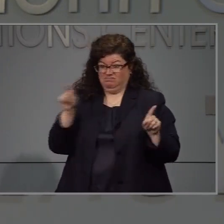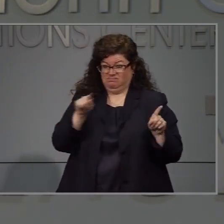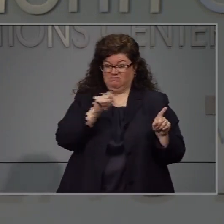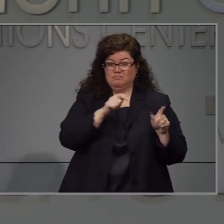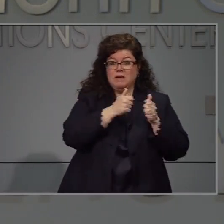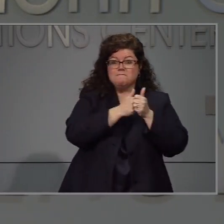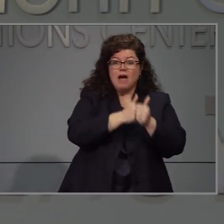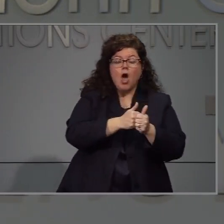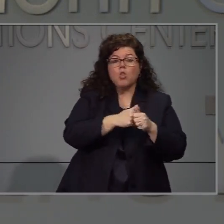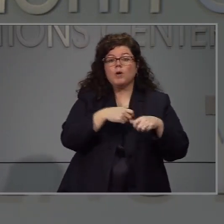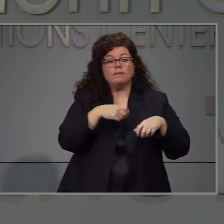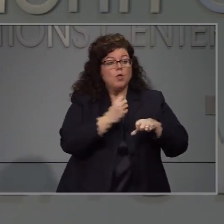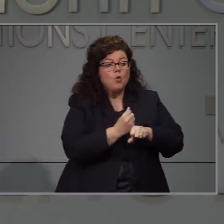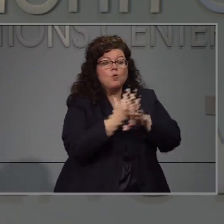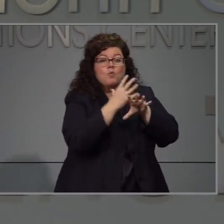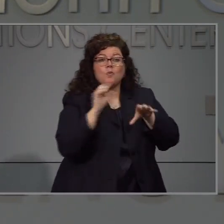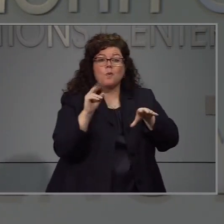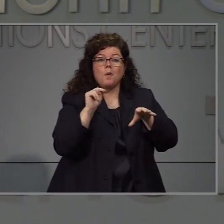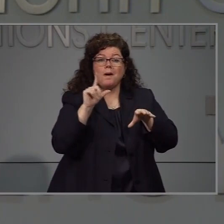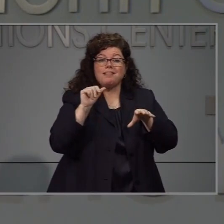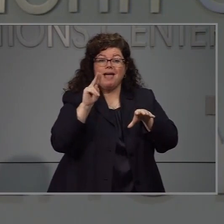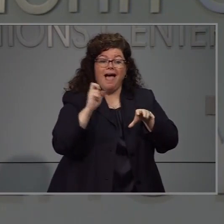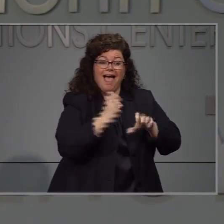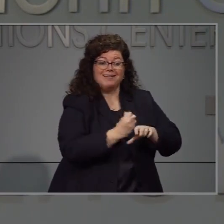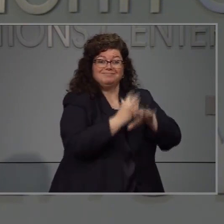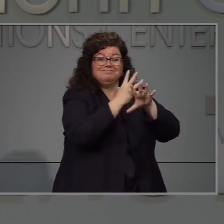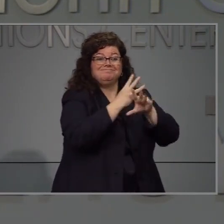THEY'RE DOING WE'LL LOOK AT THESE RECOMMENDATIONS AND FOLLOW THEM FOR THE HEALTH AND SAFETY OF THEIR MEMBERS.